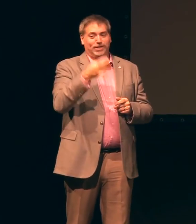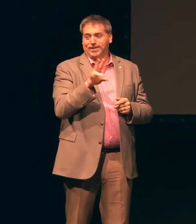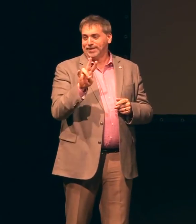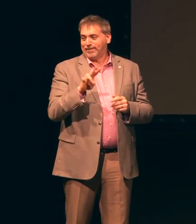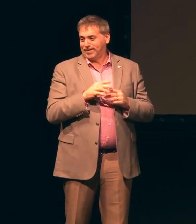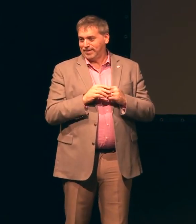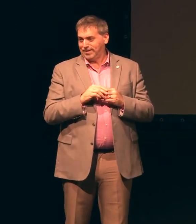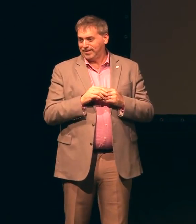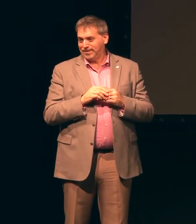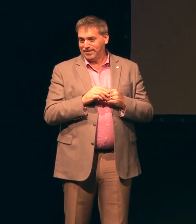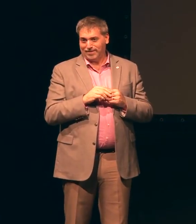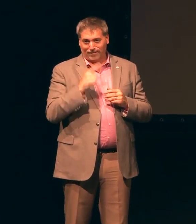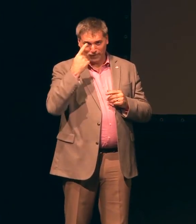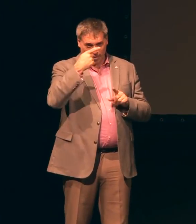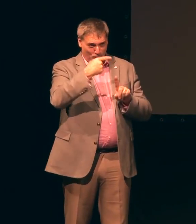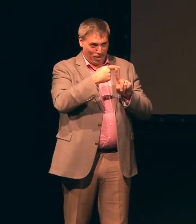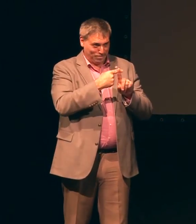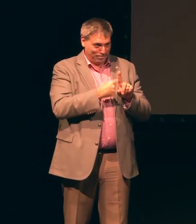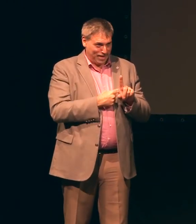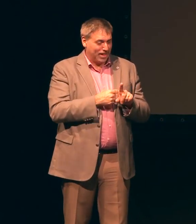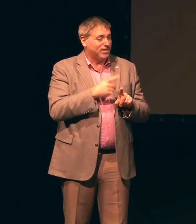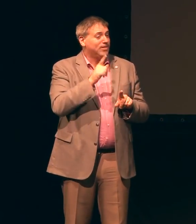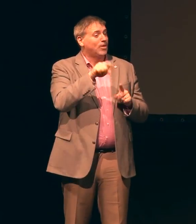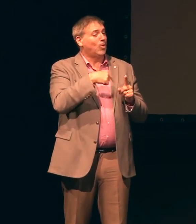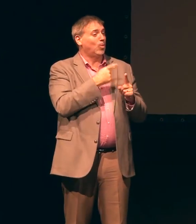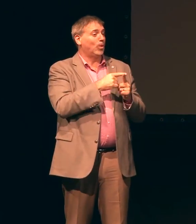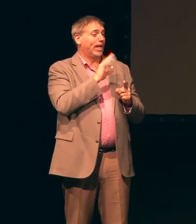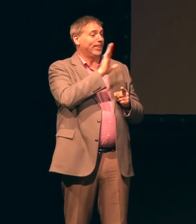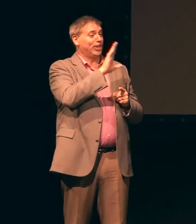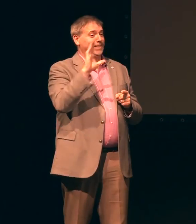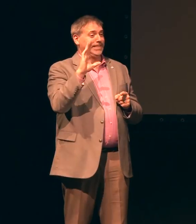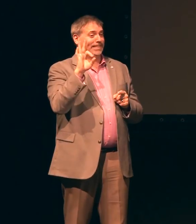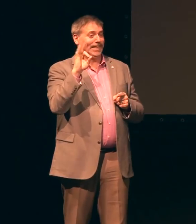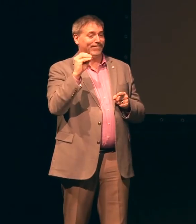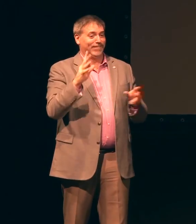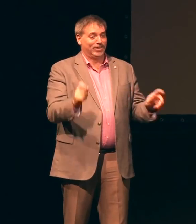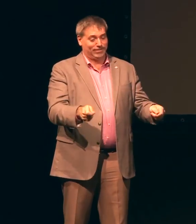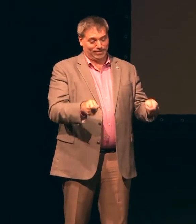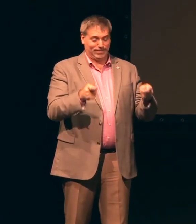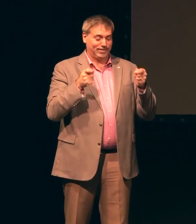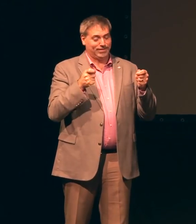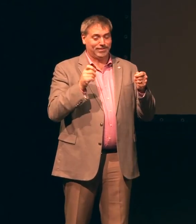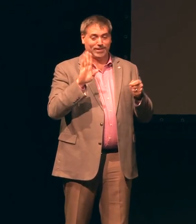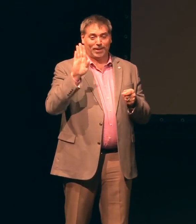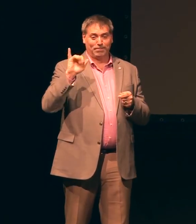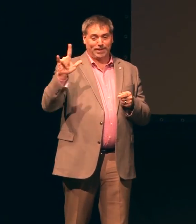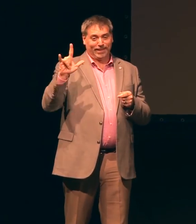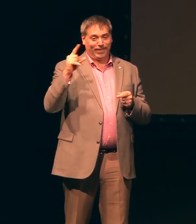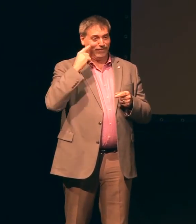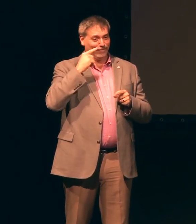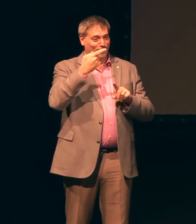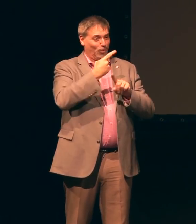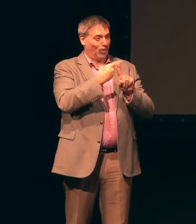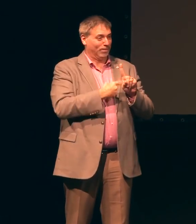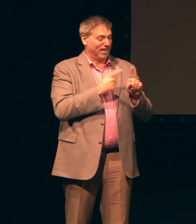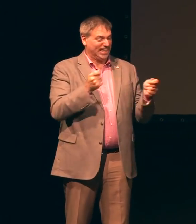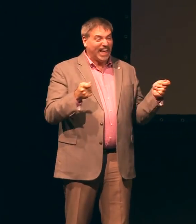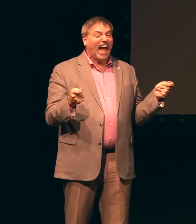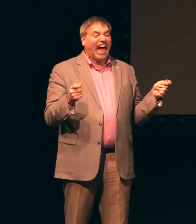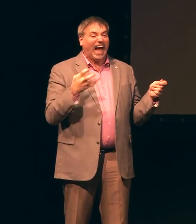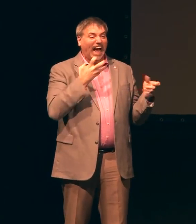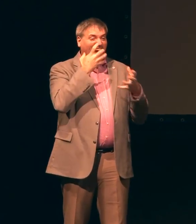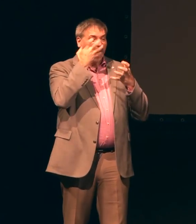person has to stay for one month and needed services for 24/7 for one month. So, when